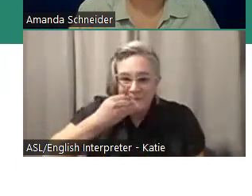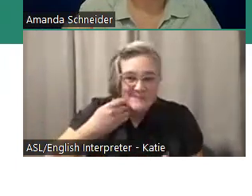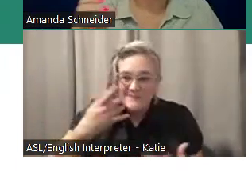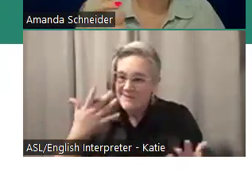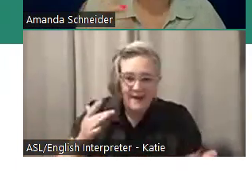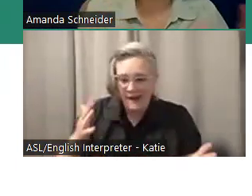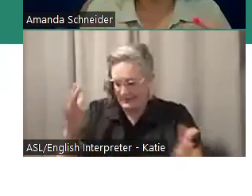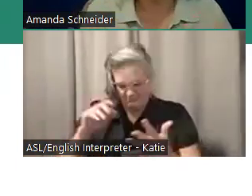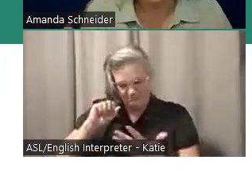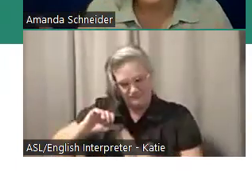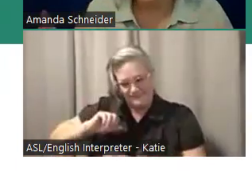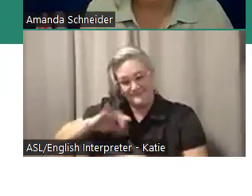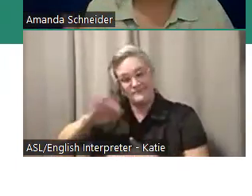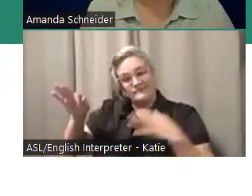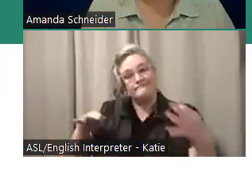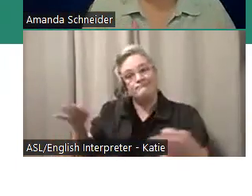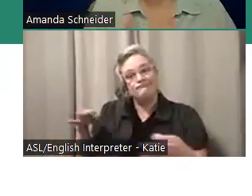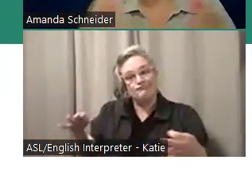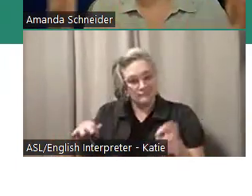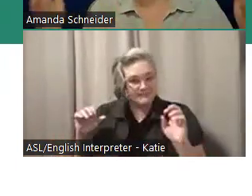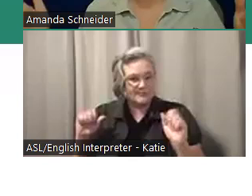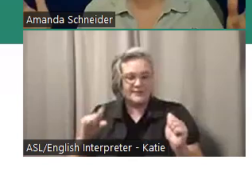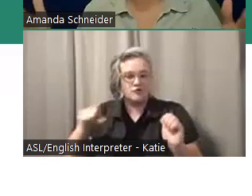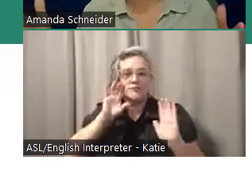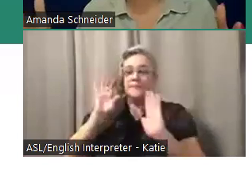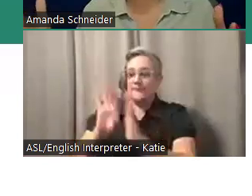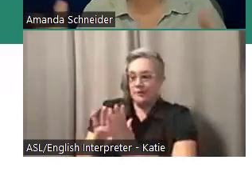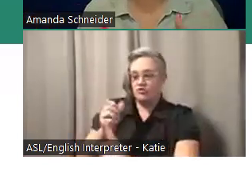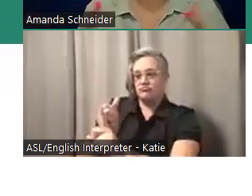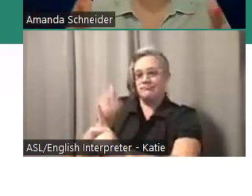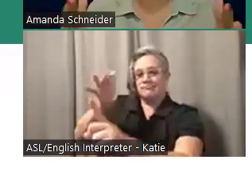So, that's just an example of how you can take pictures,